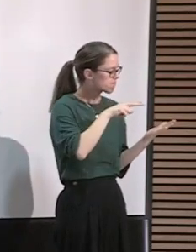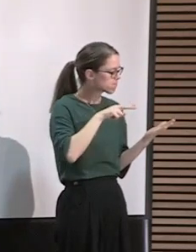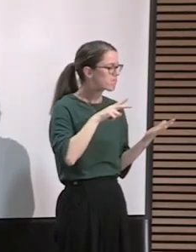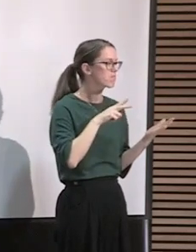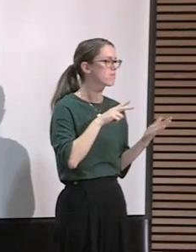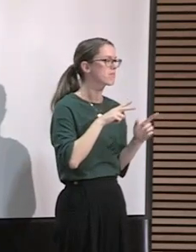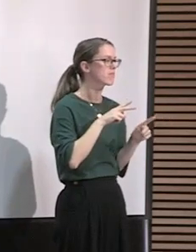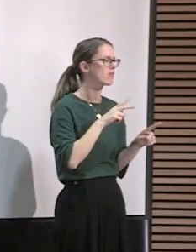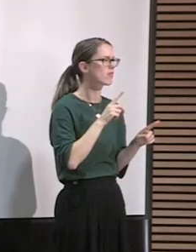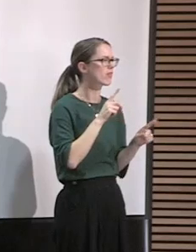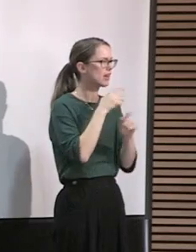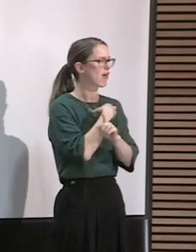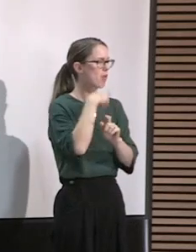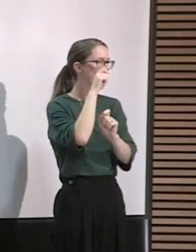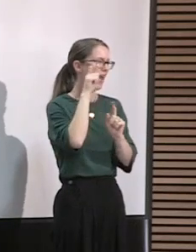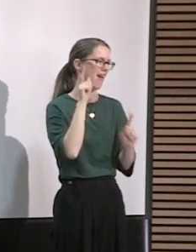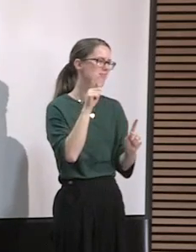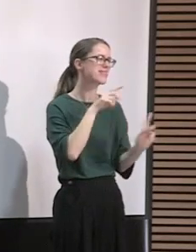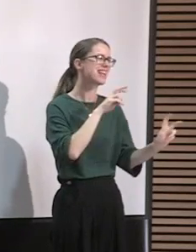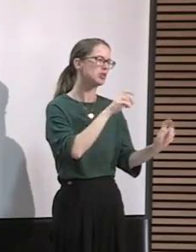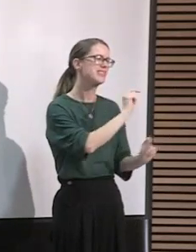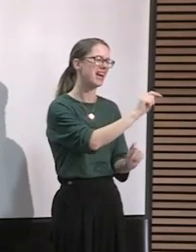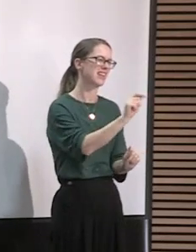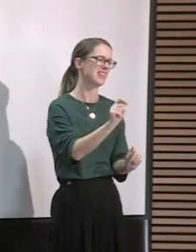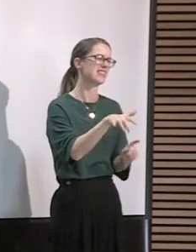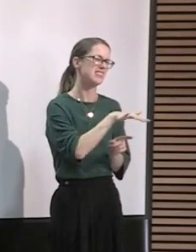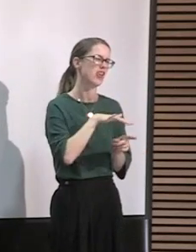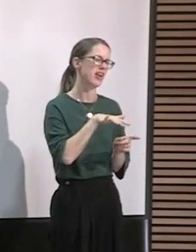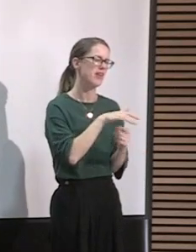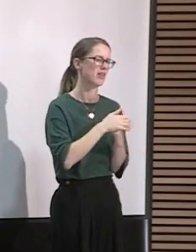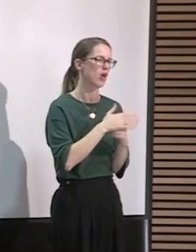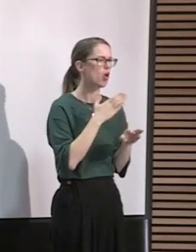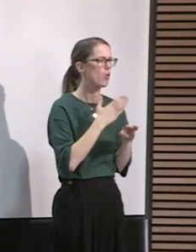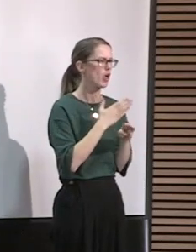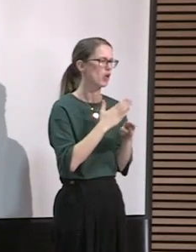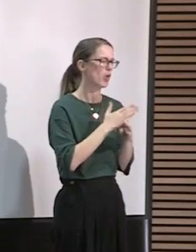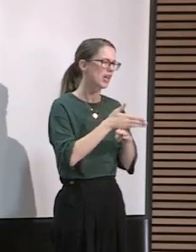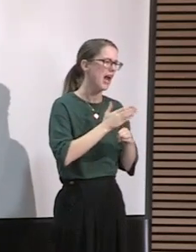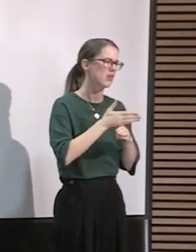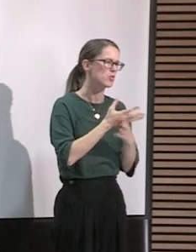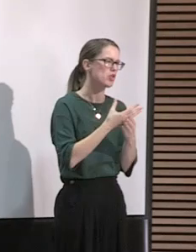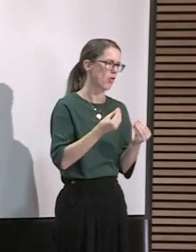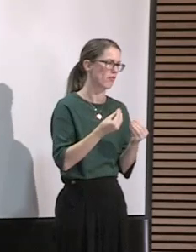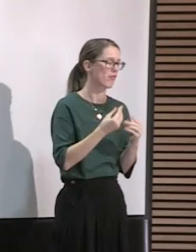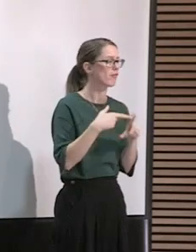the report fully. It only came out yesterday. I certainly will be reading that and following it closely. We were aware, as a government, that